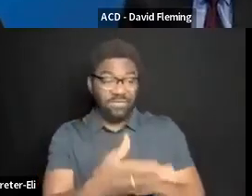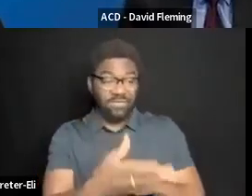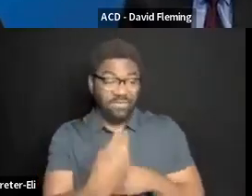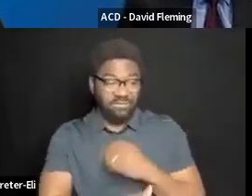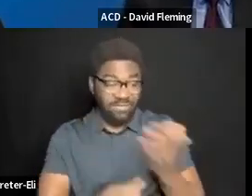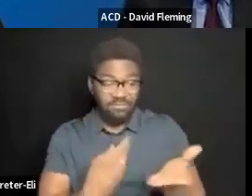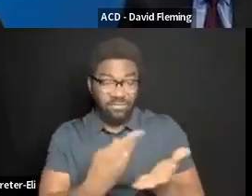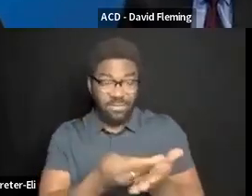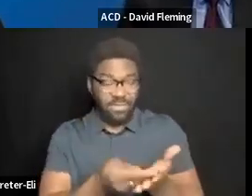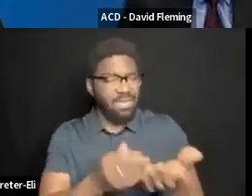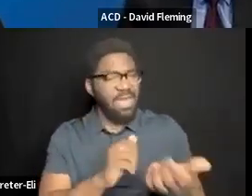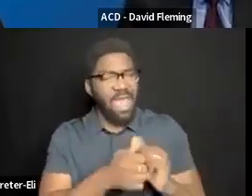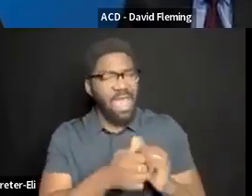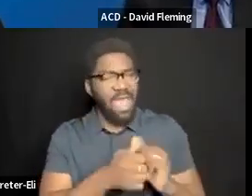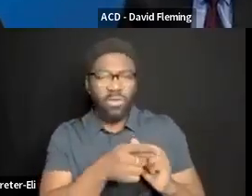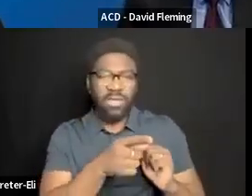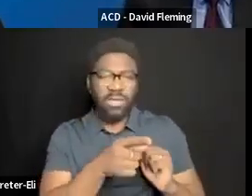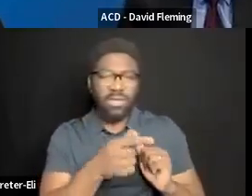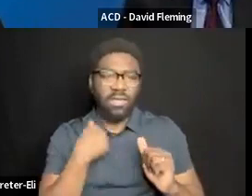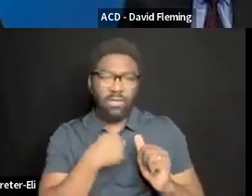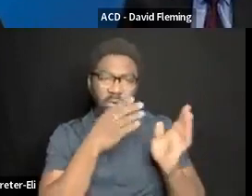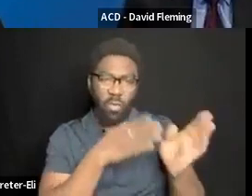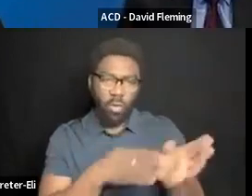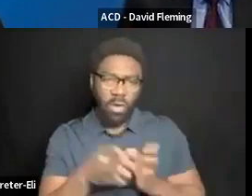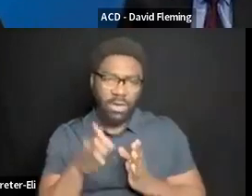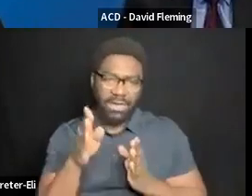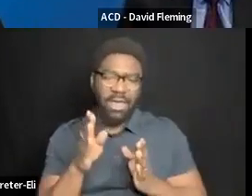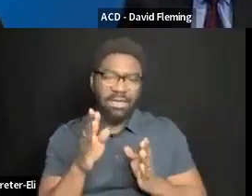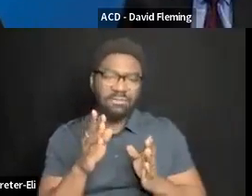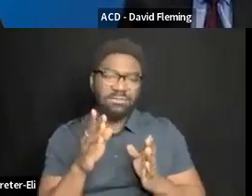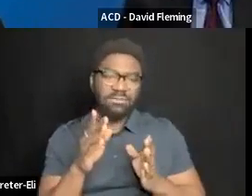How do we get the actual input back from the people in the community and the public?